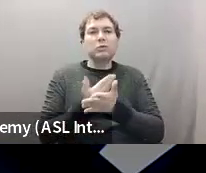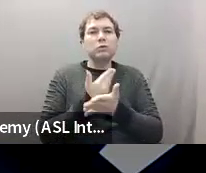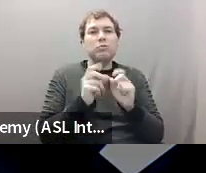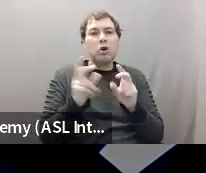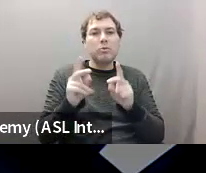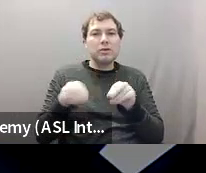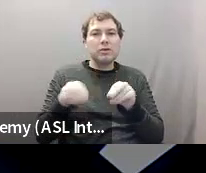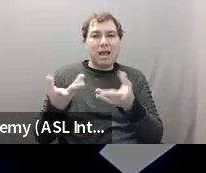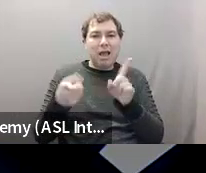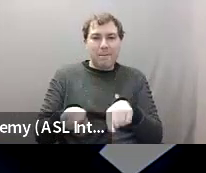Troy Bowser: So we try to